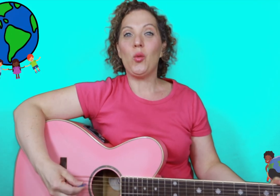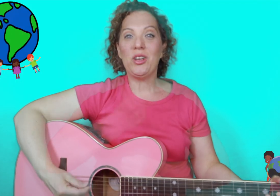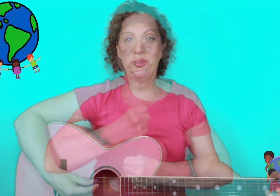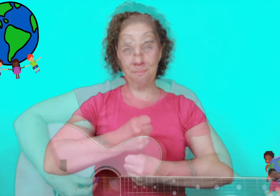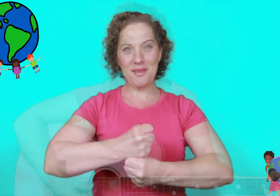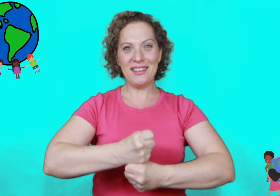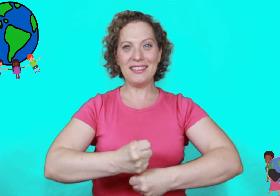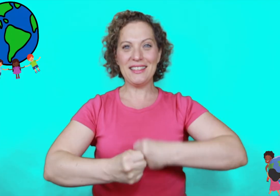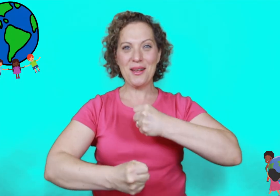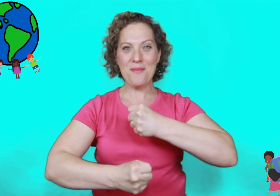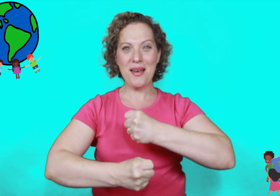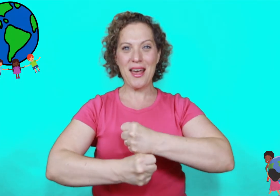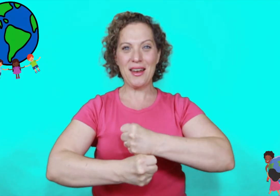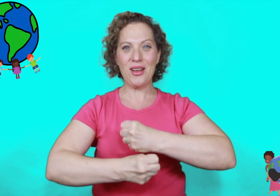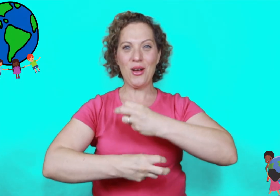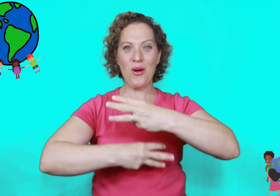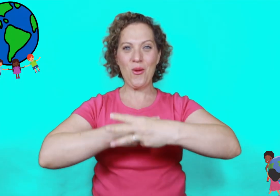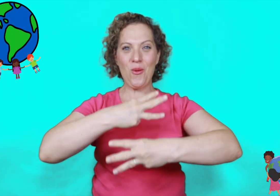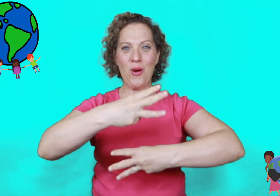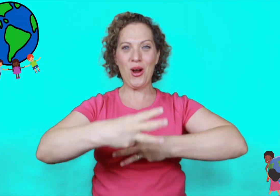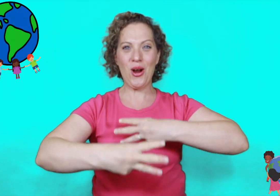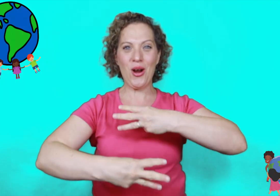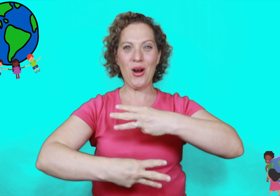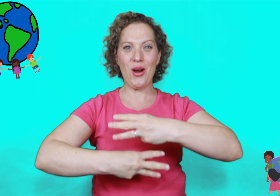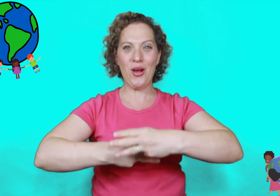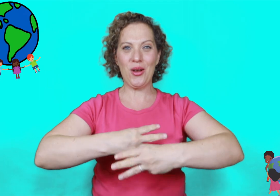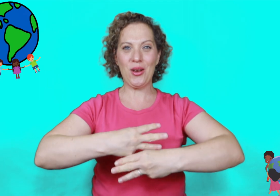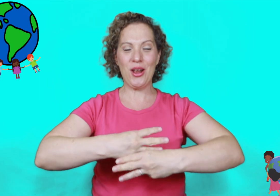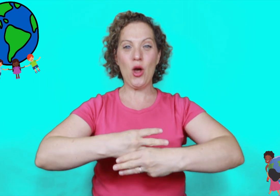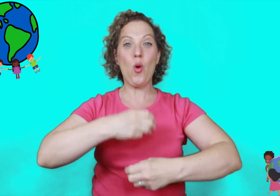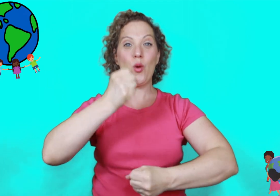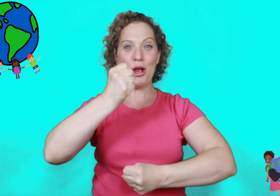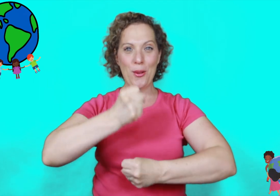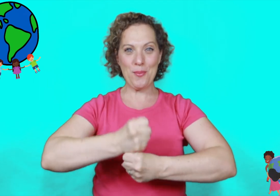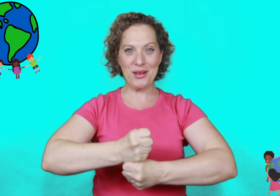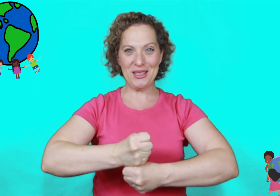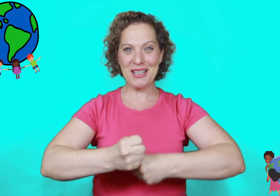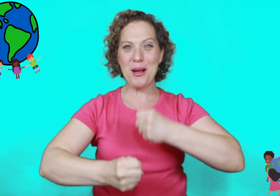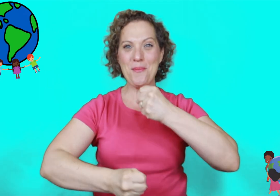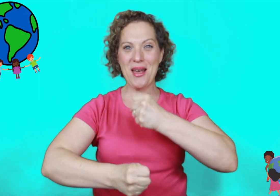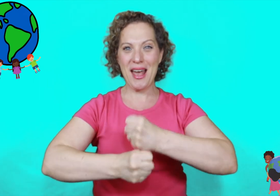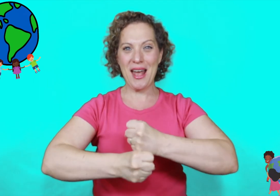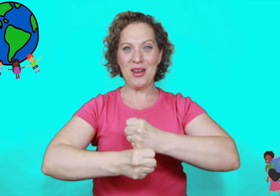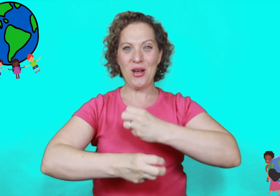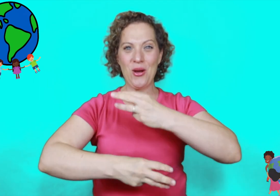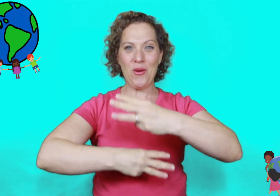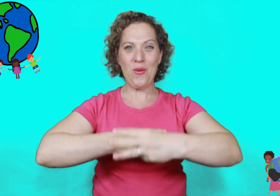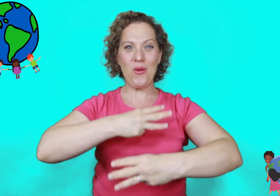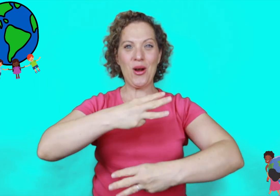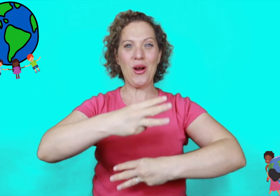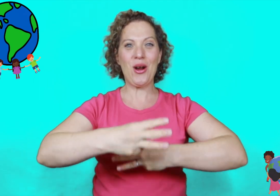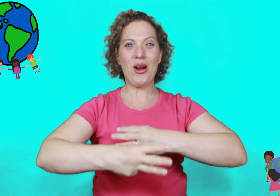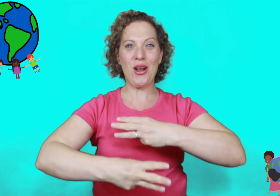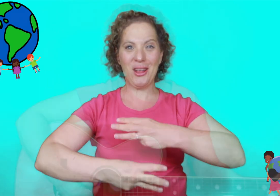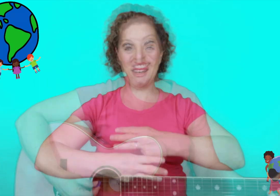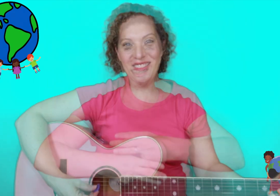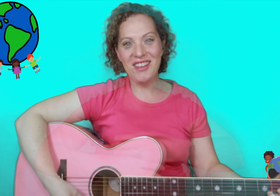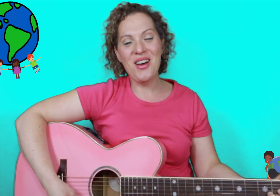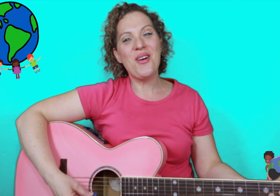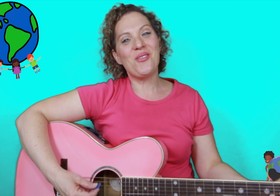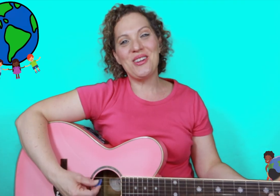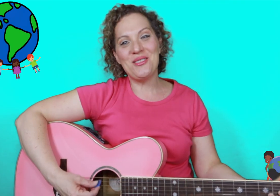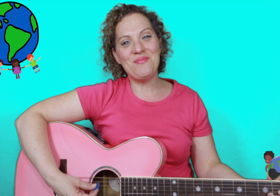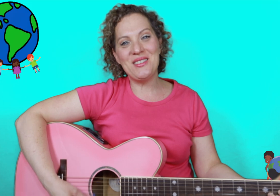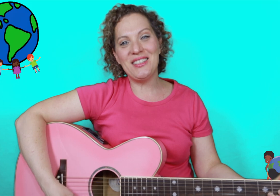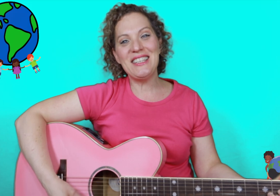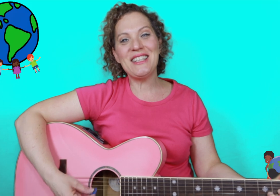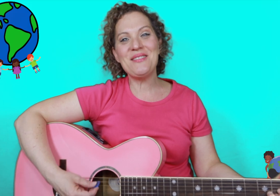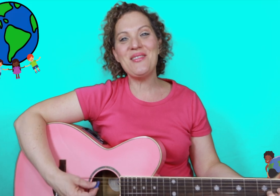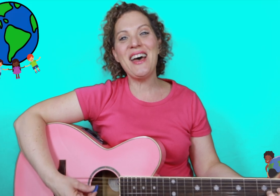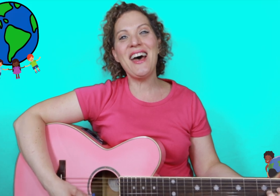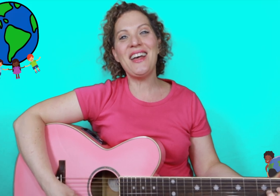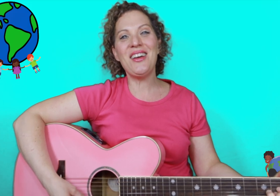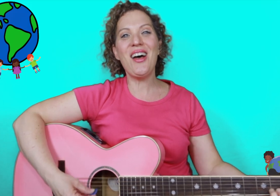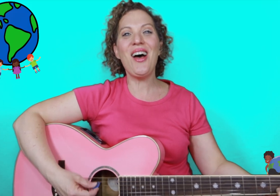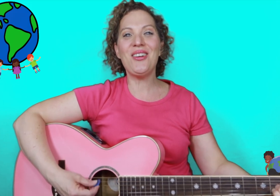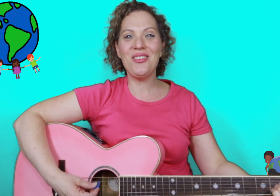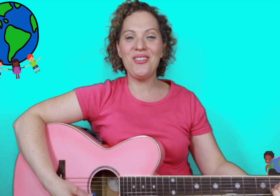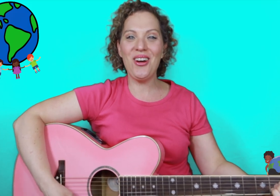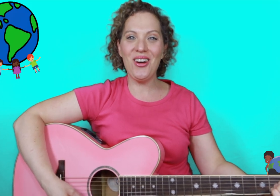we're building a better world we're building a better world we're building a better world